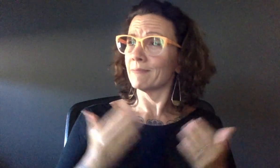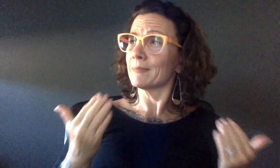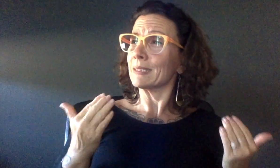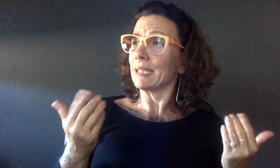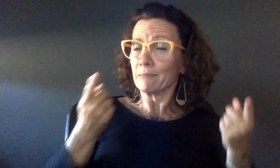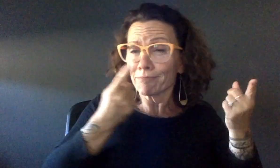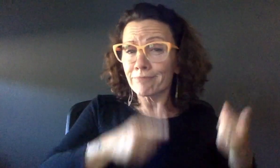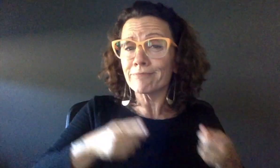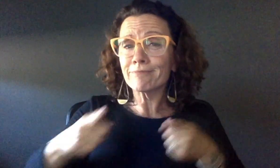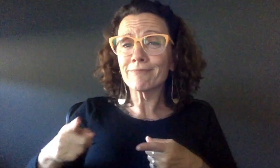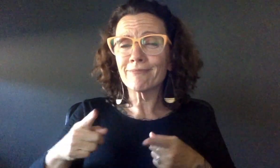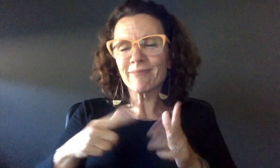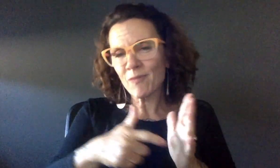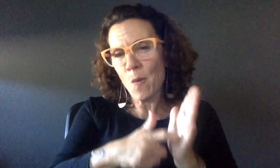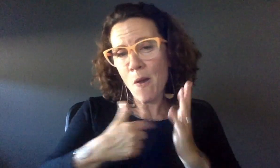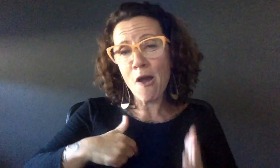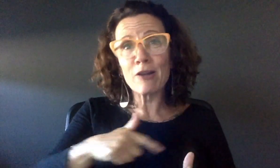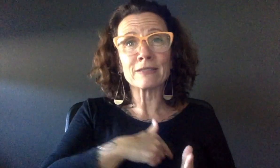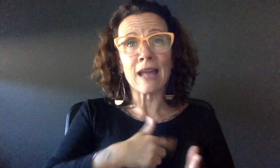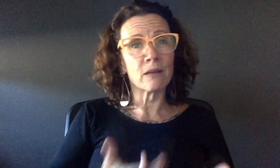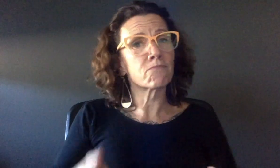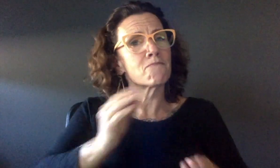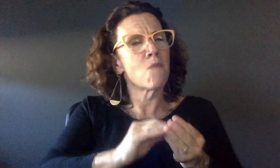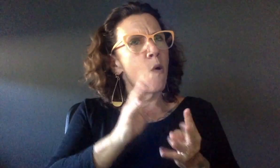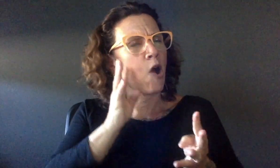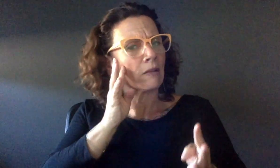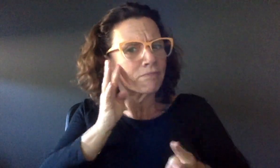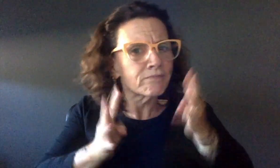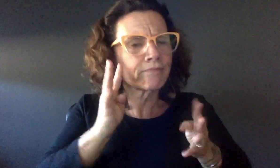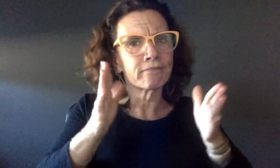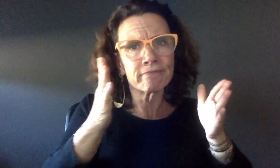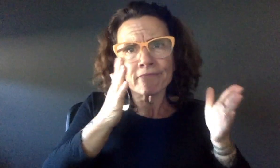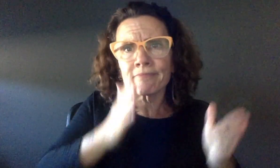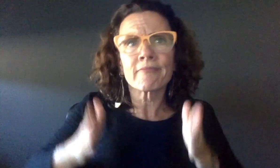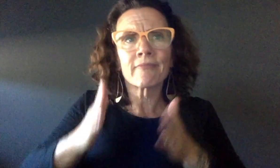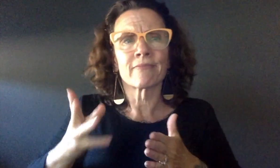Dire circumstances require creative strategies and